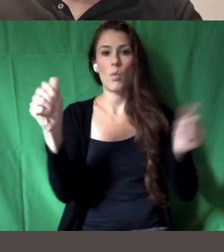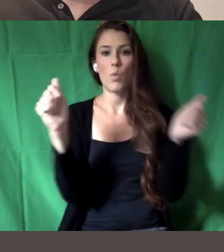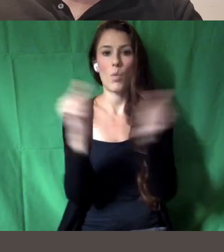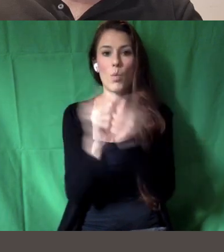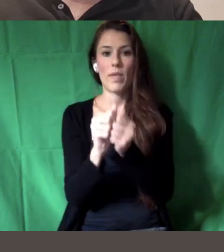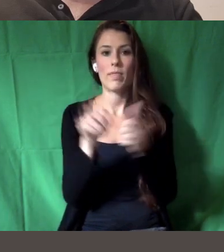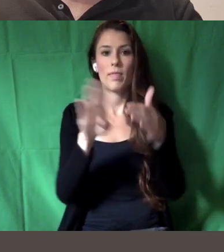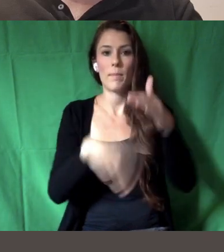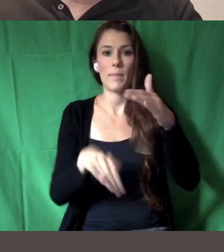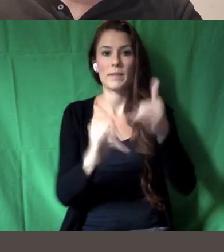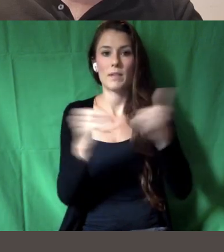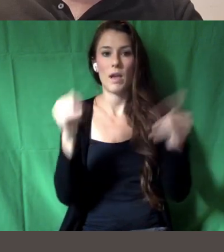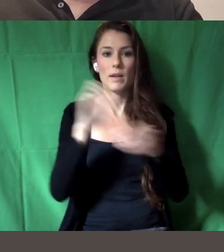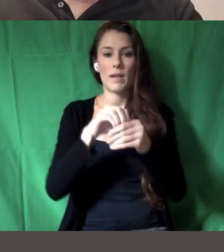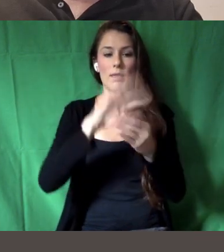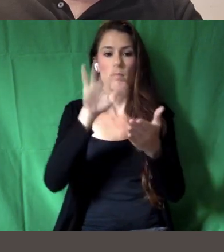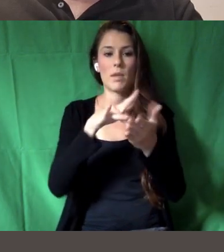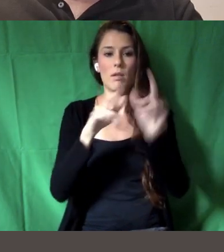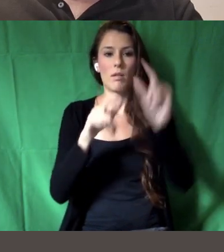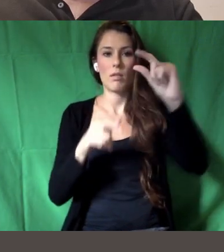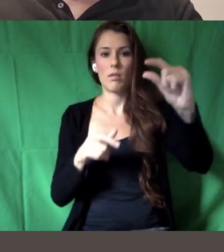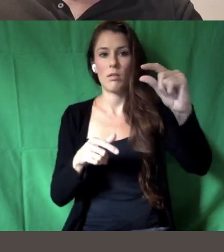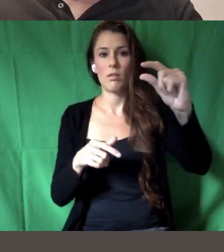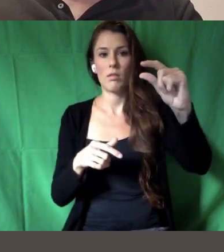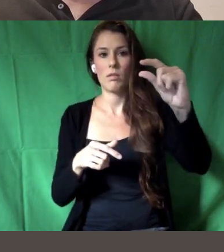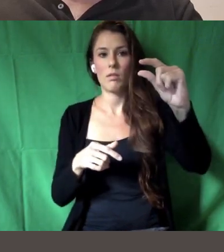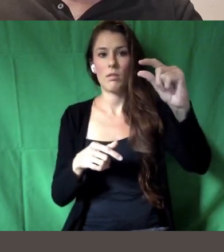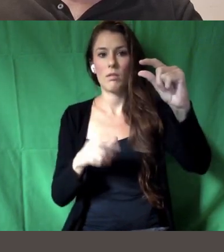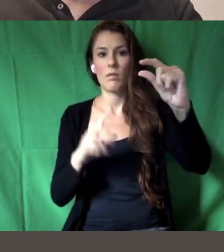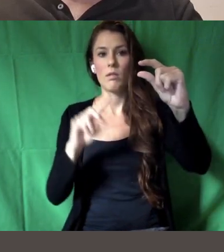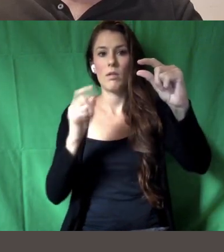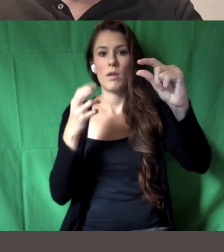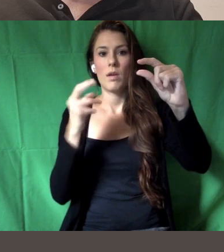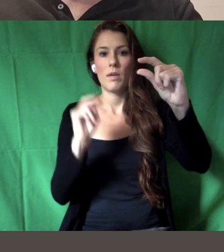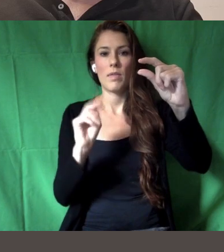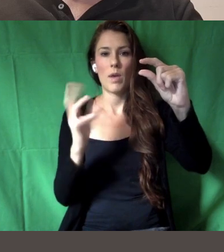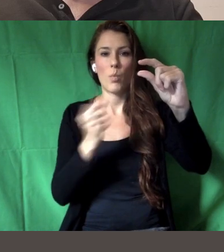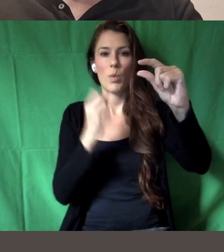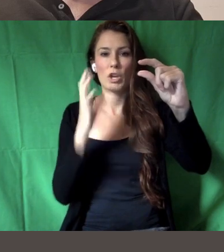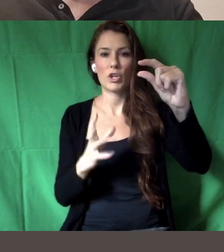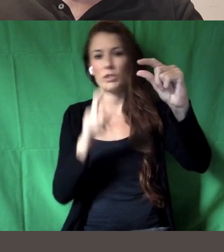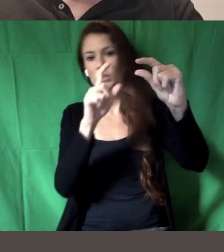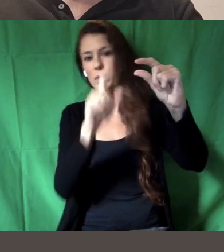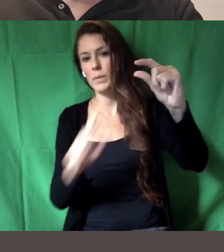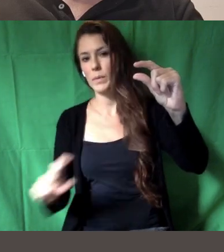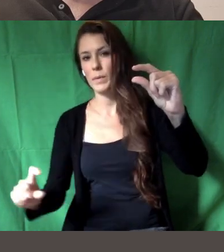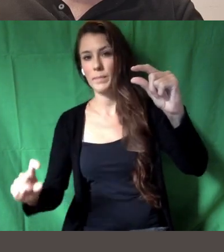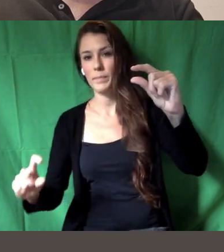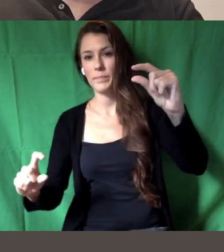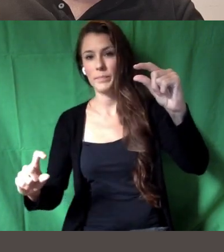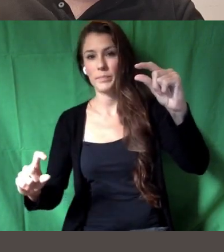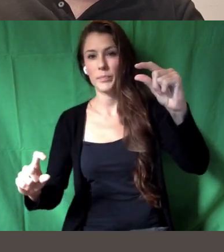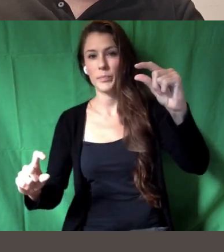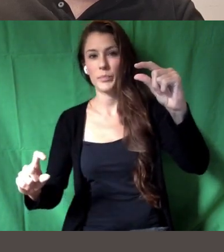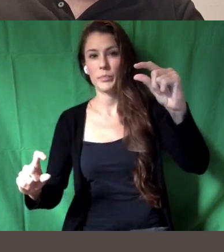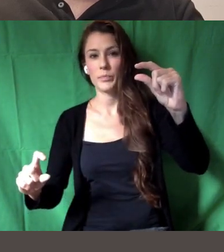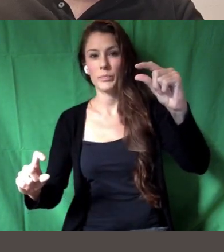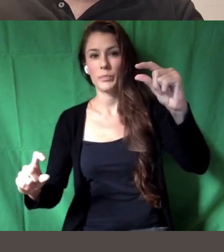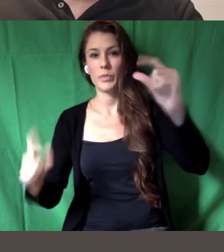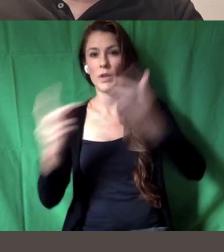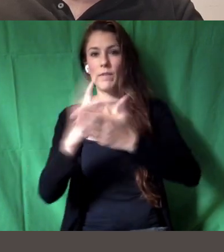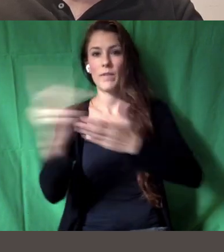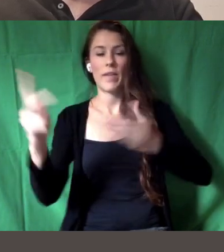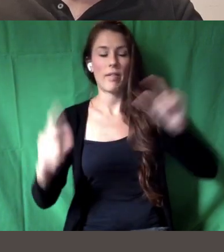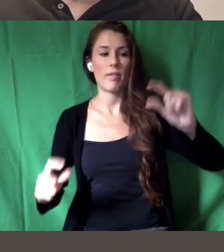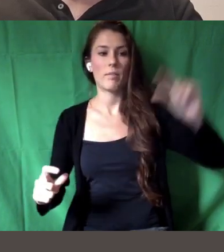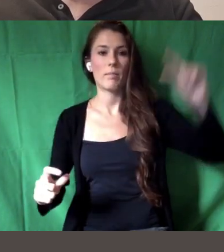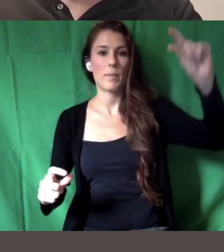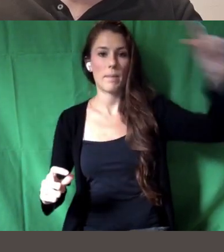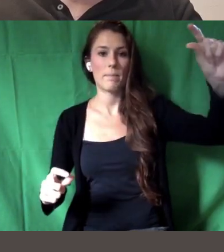baseline in the middle, winners gravitated to bottom-low corner, losers to upper-left corner,